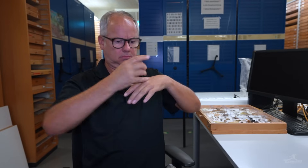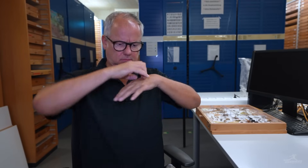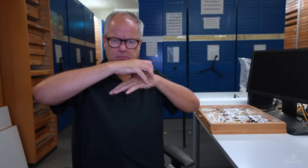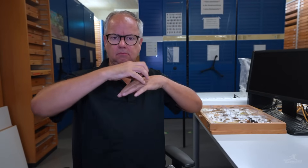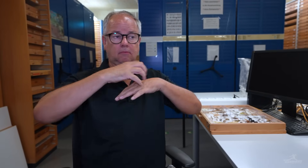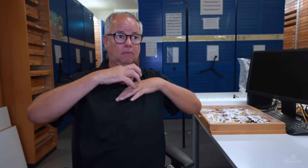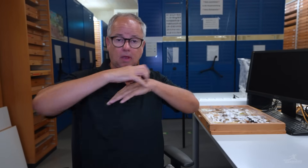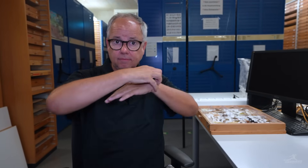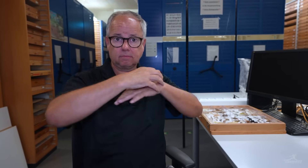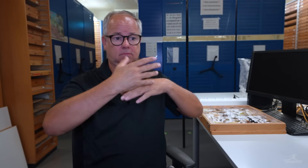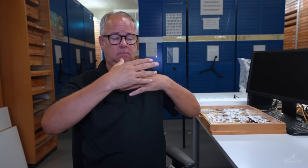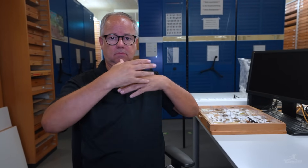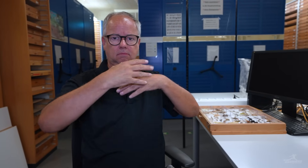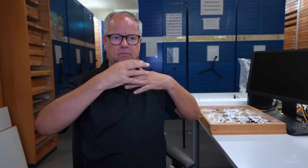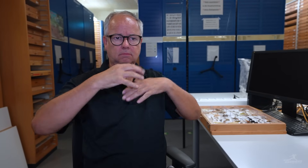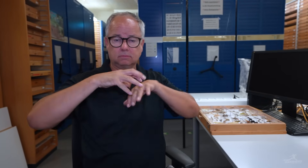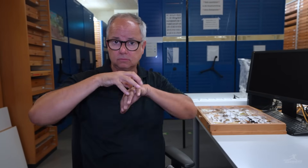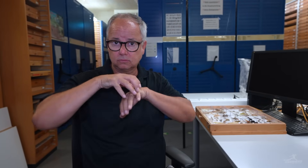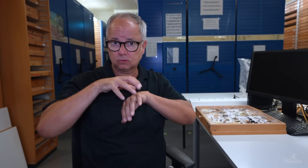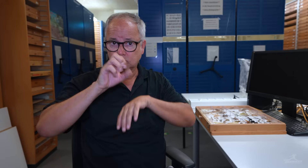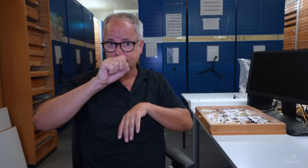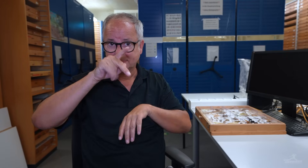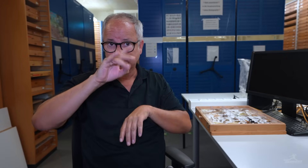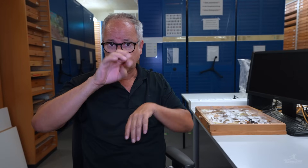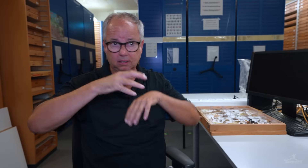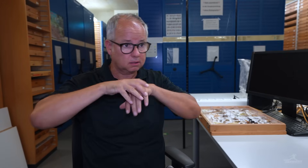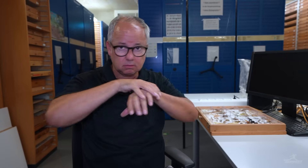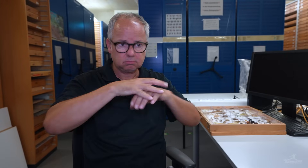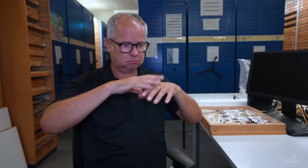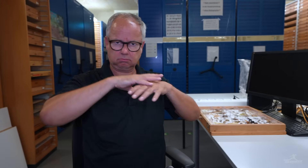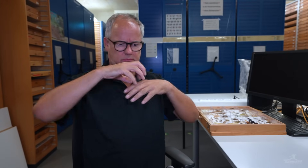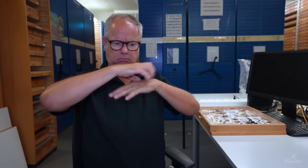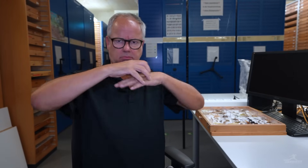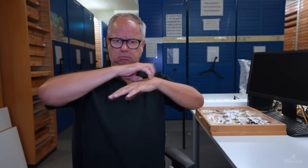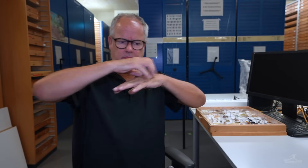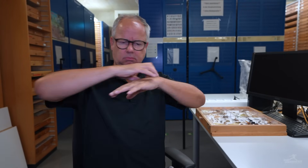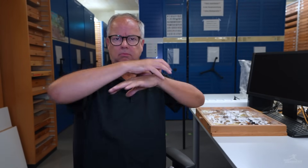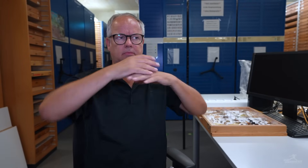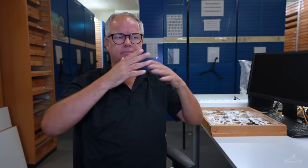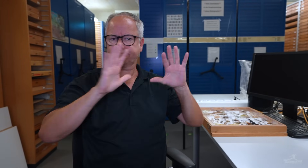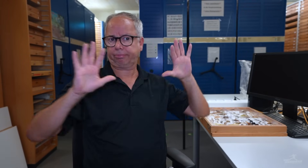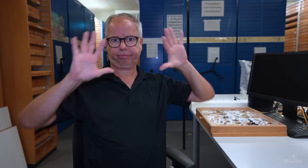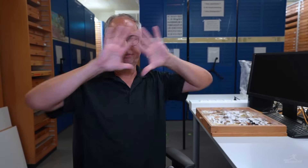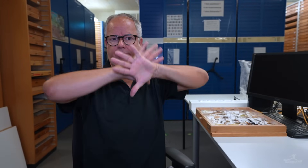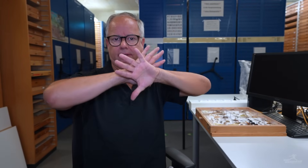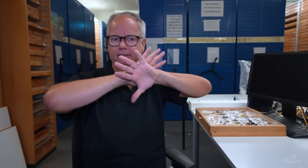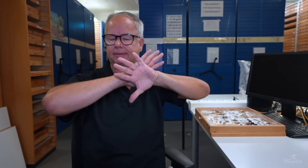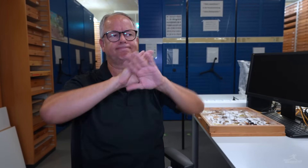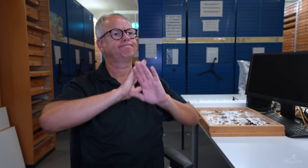You’ll see this, and the sign for spider as well. This can gloss over distinct species